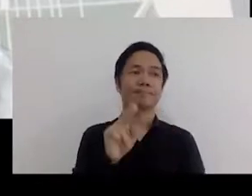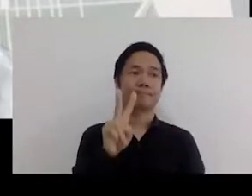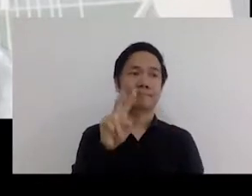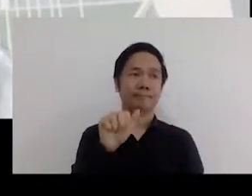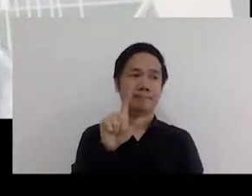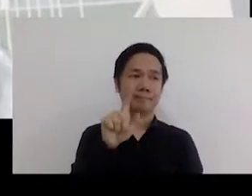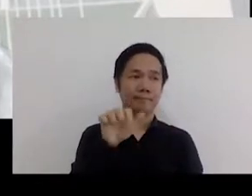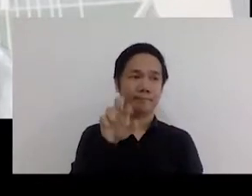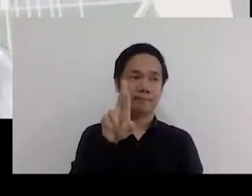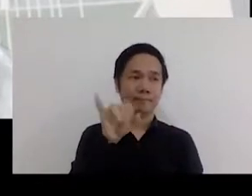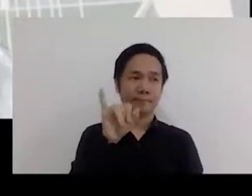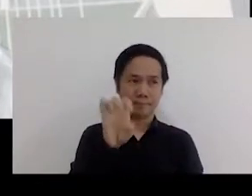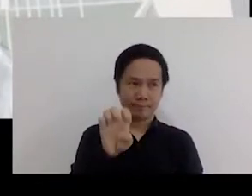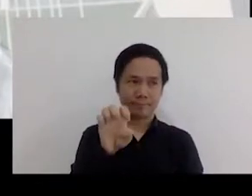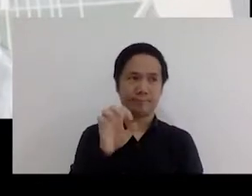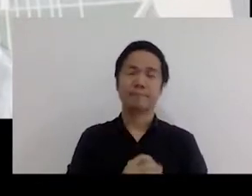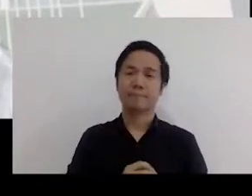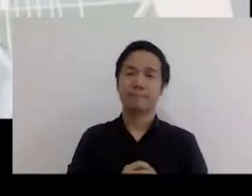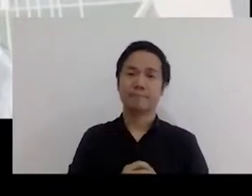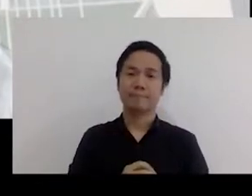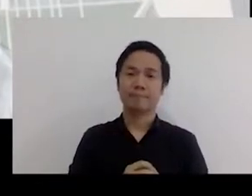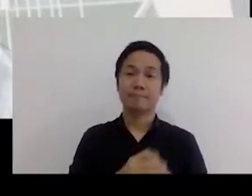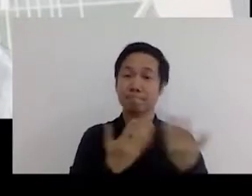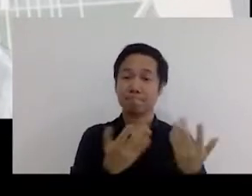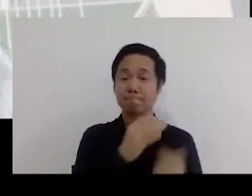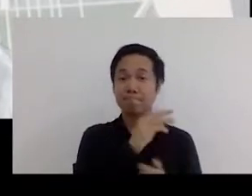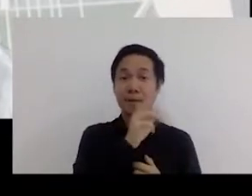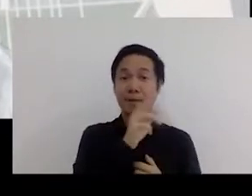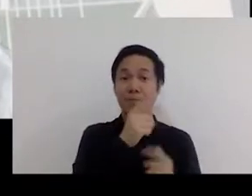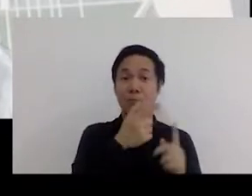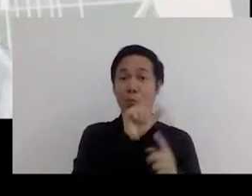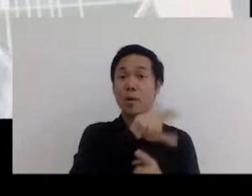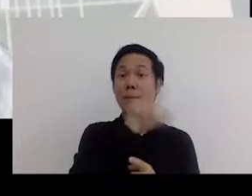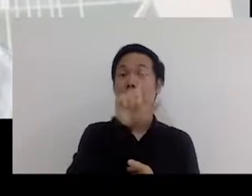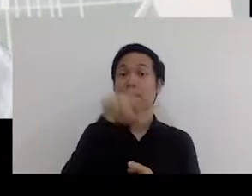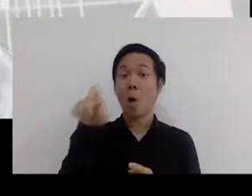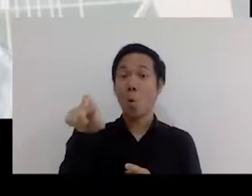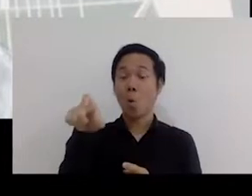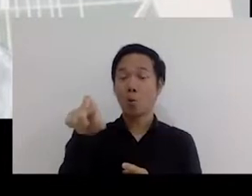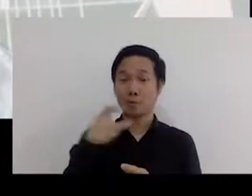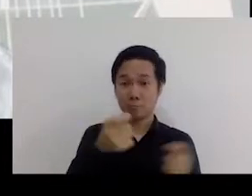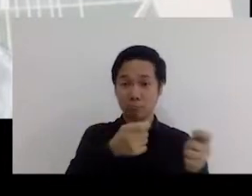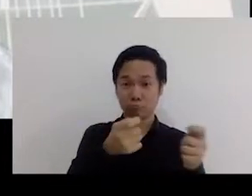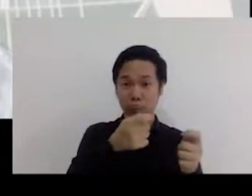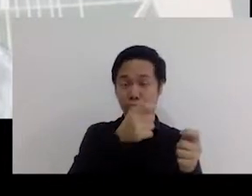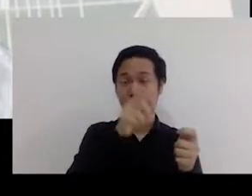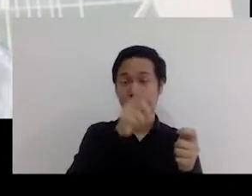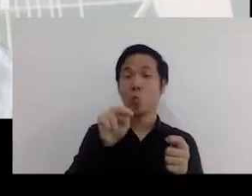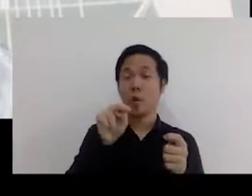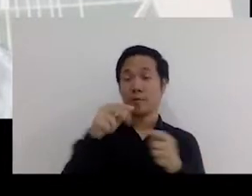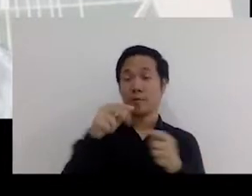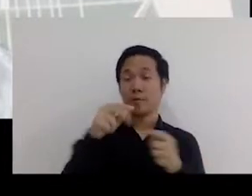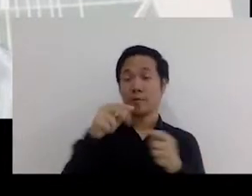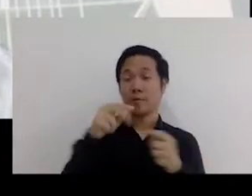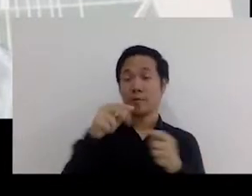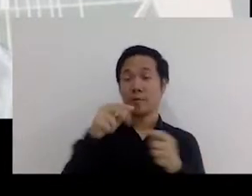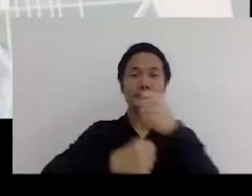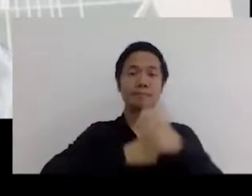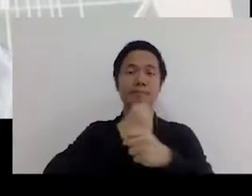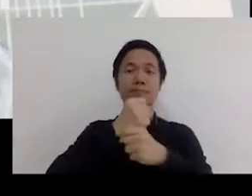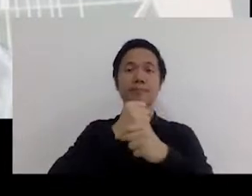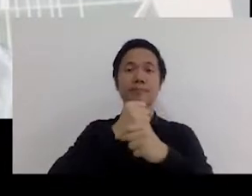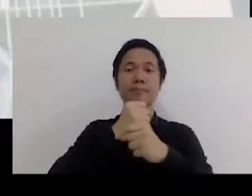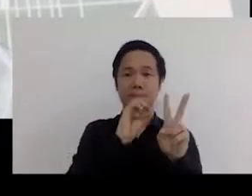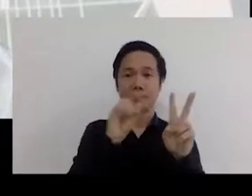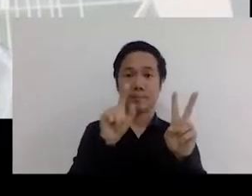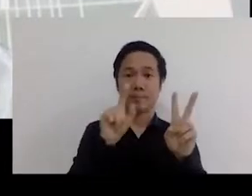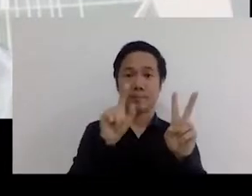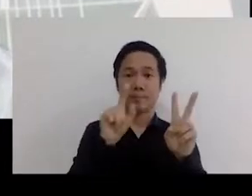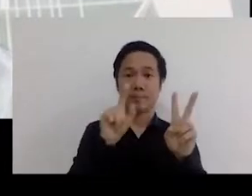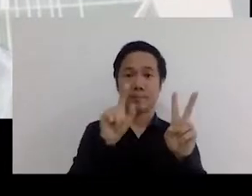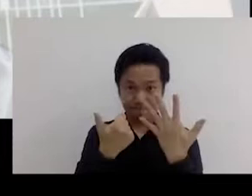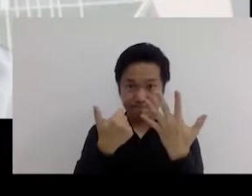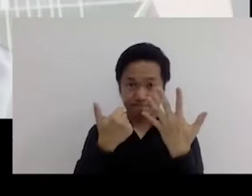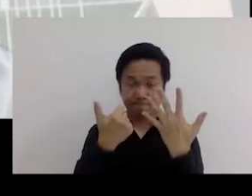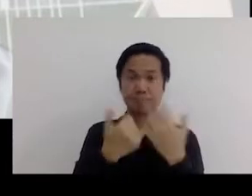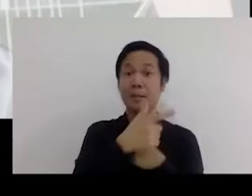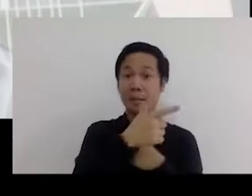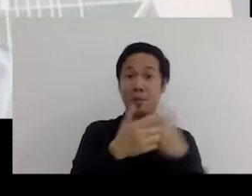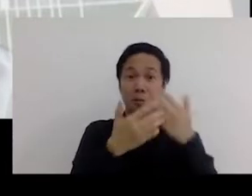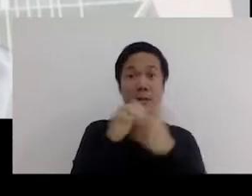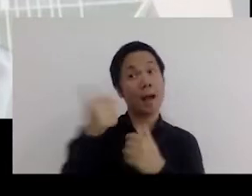and before that has also served as Resident Coordinator in other countries, including Guatemala and the Dominican Republic.